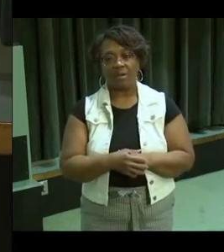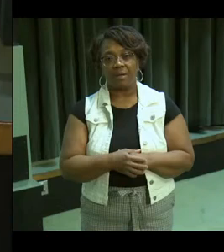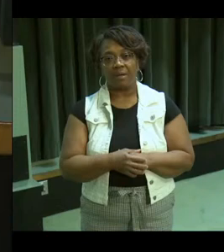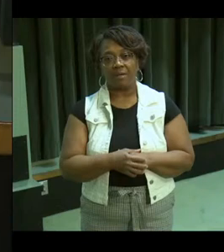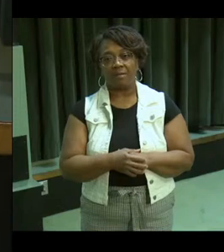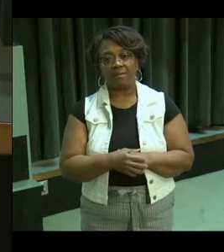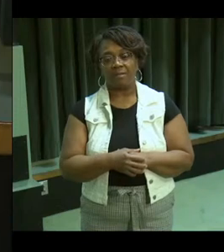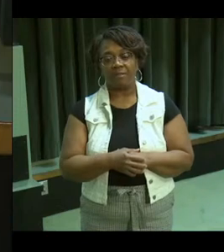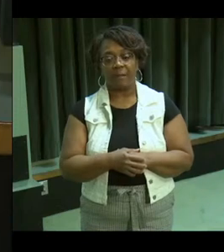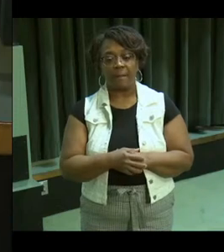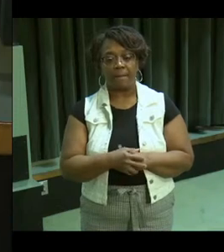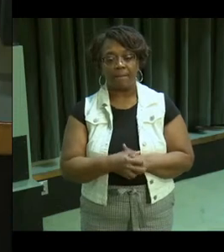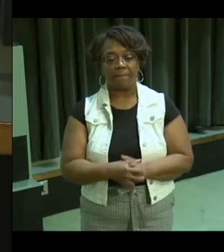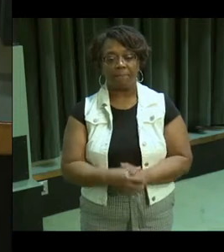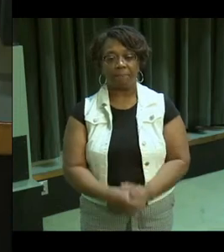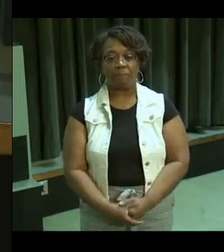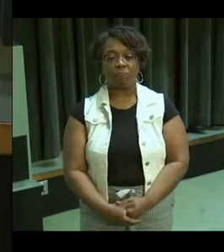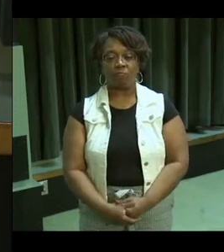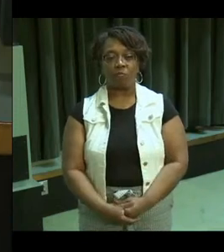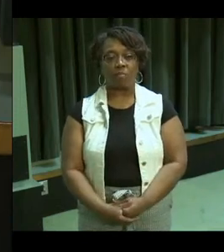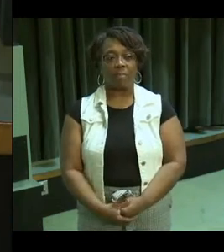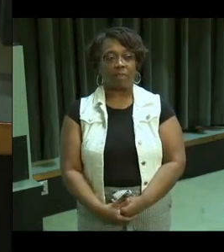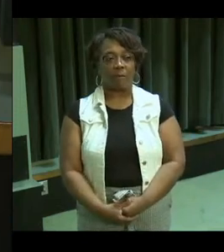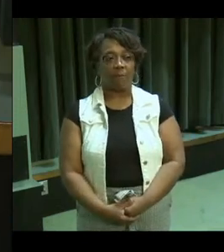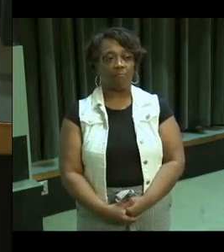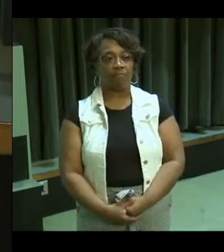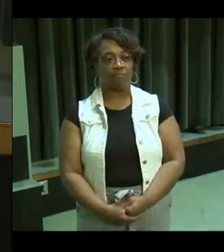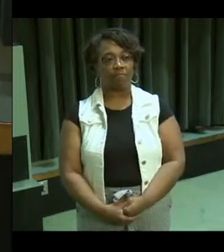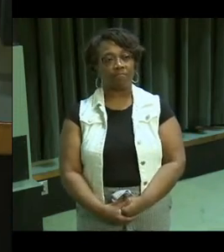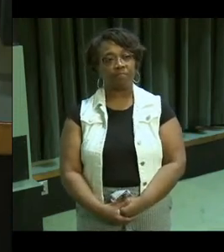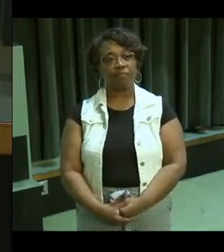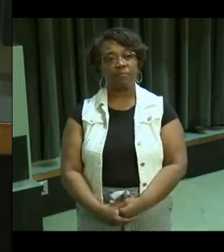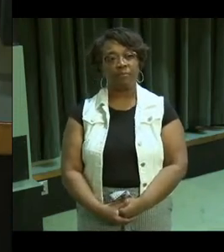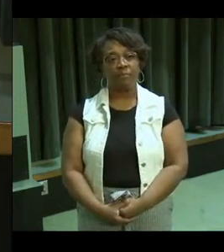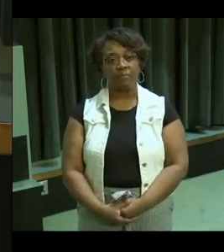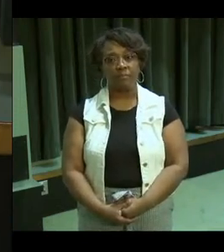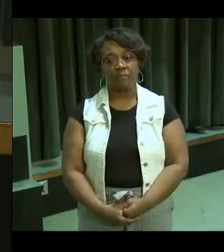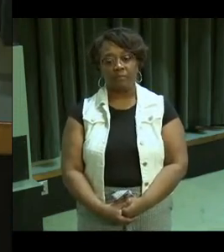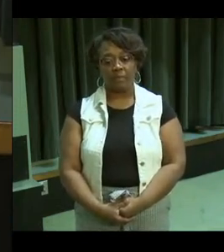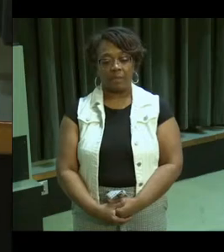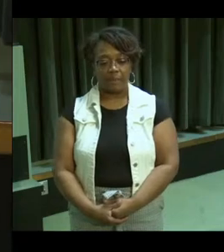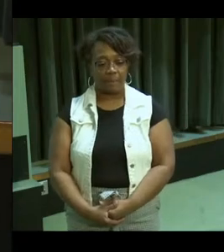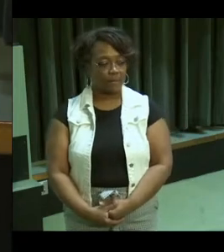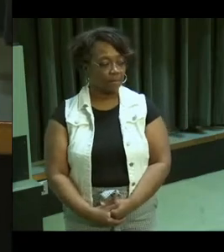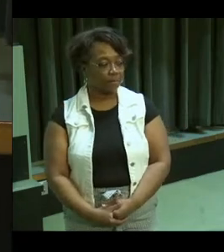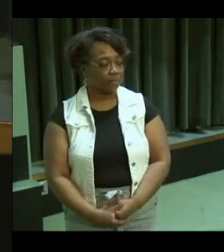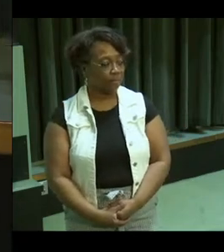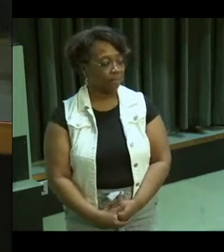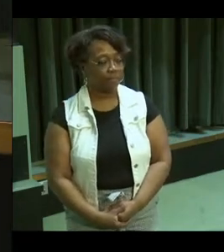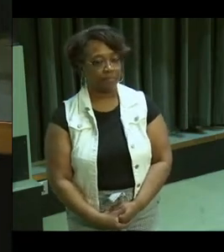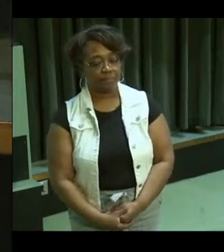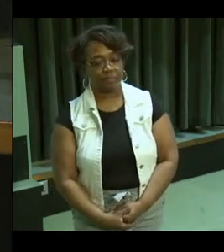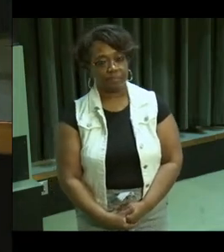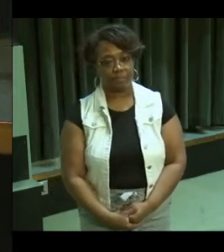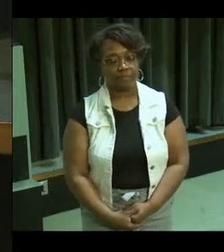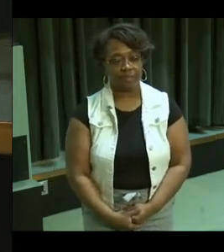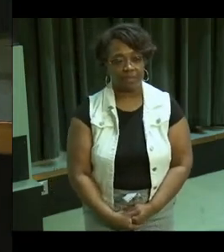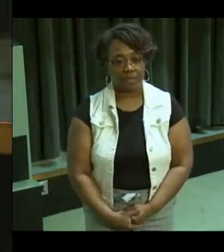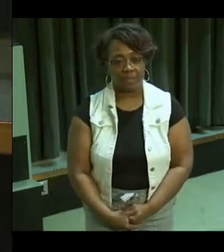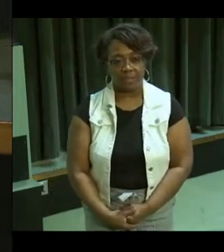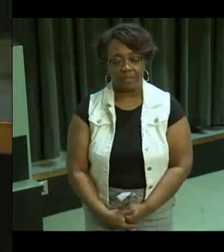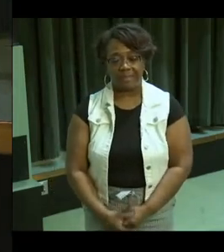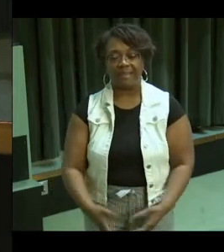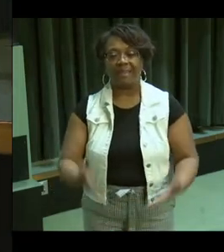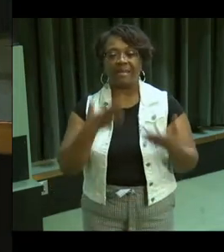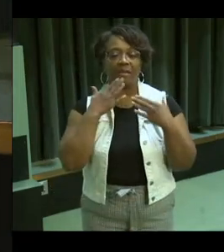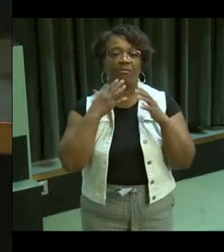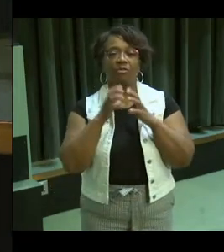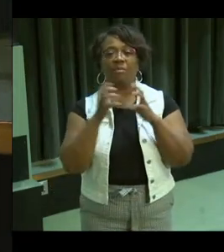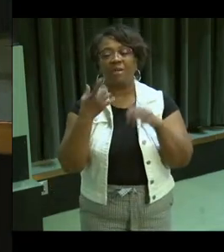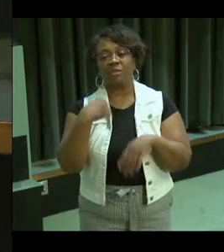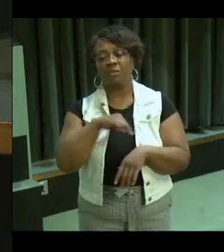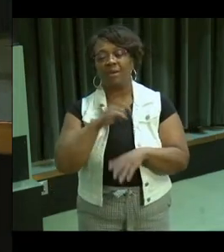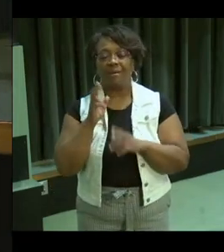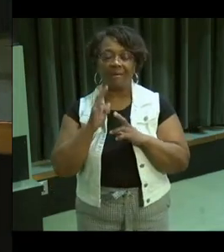to them. Yeah.